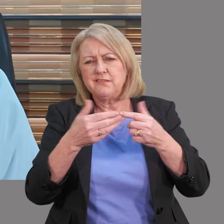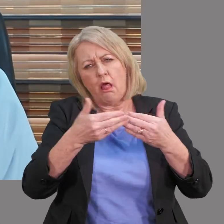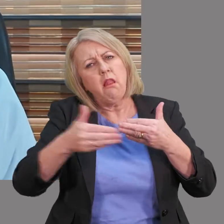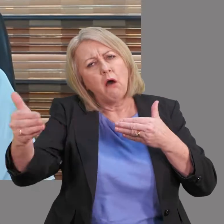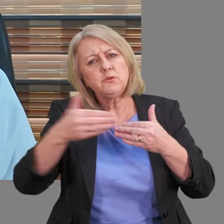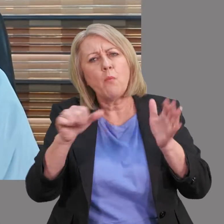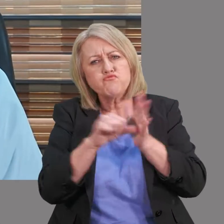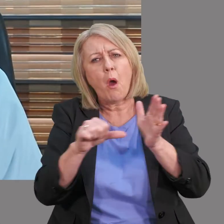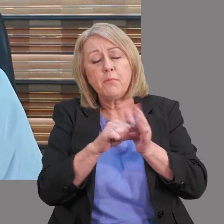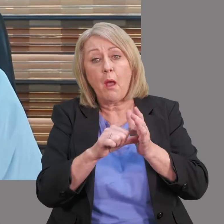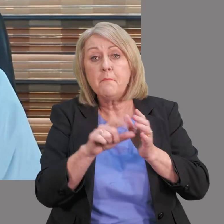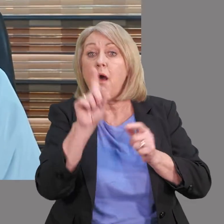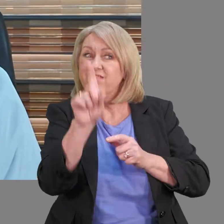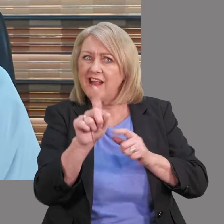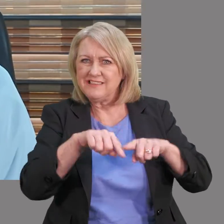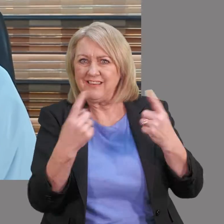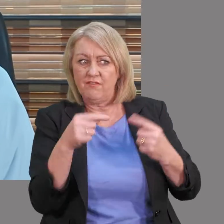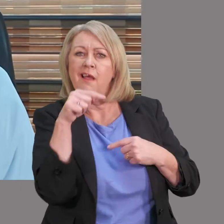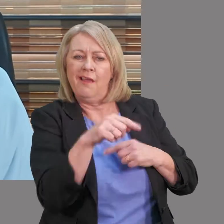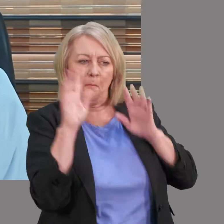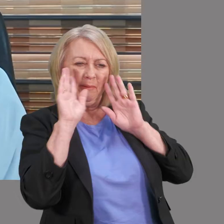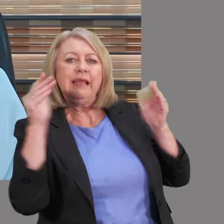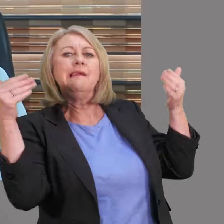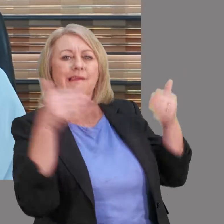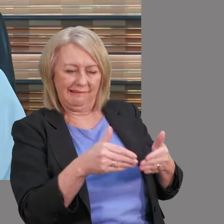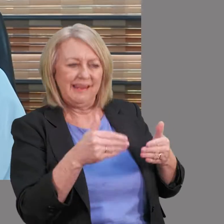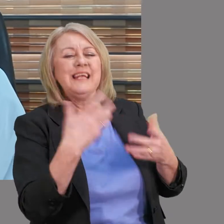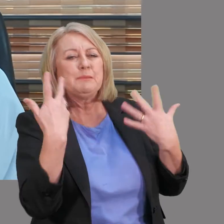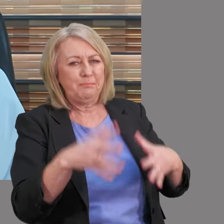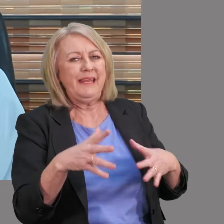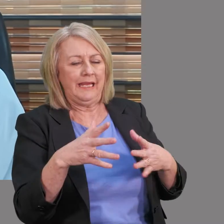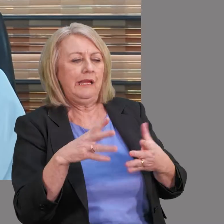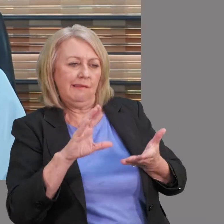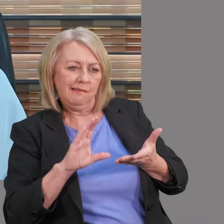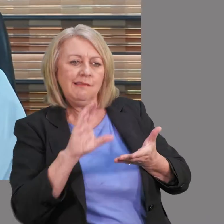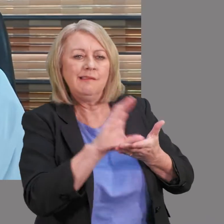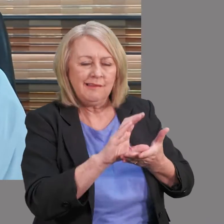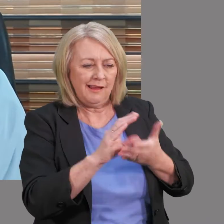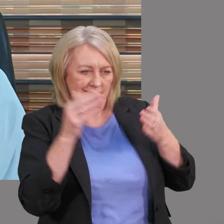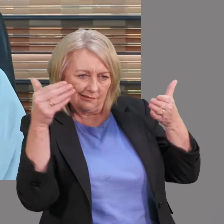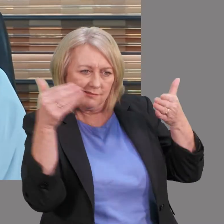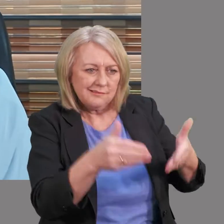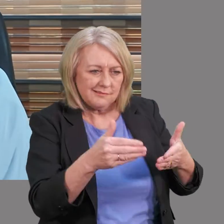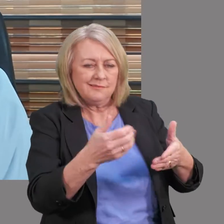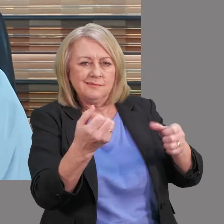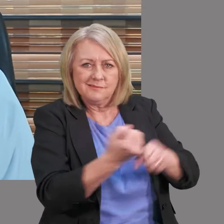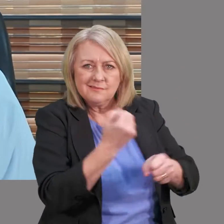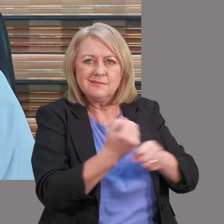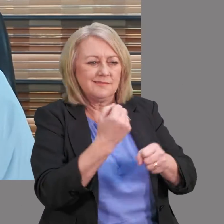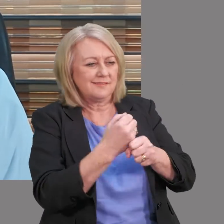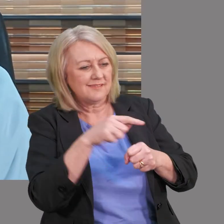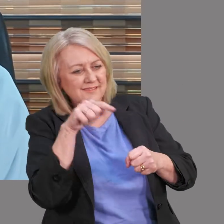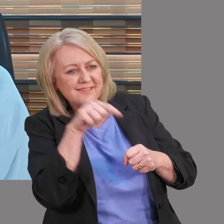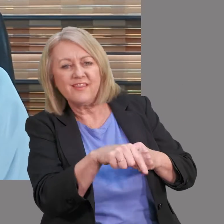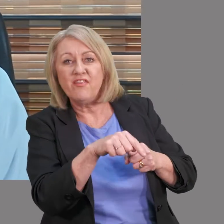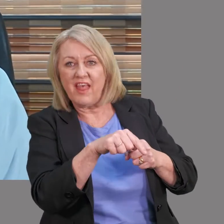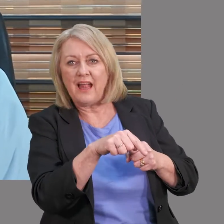long term complication, is an exception, because it has benefited from a dedicated stakeholder